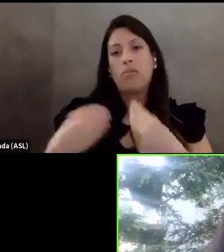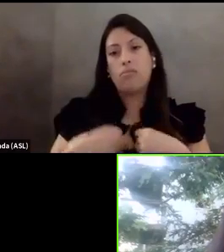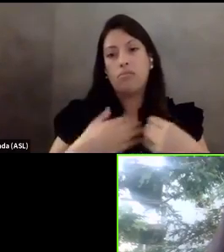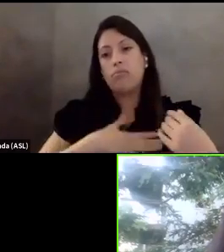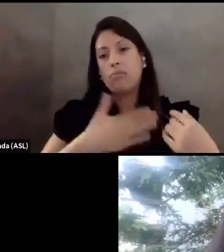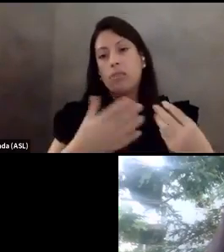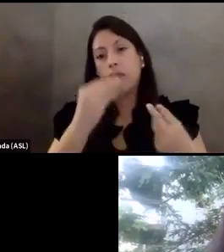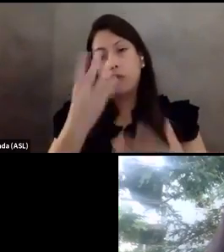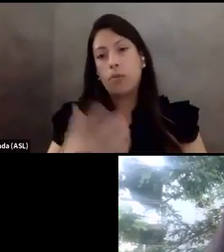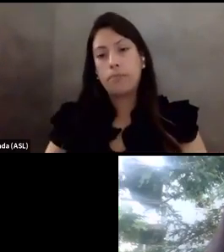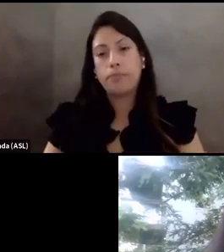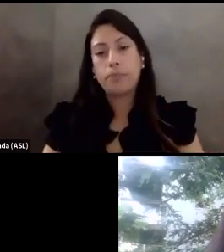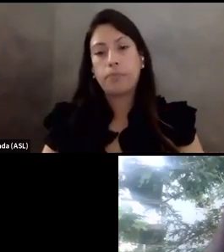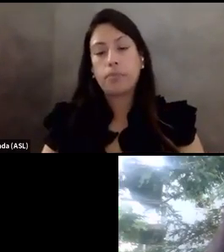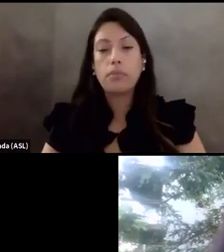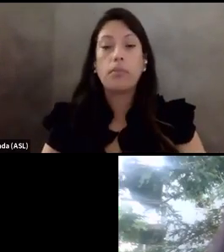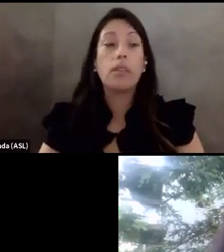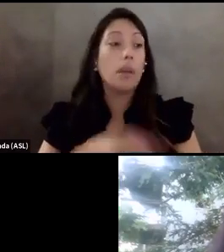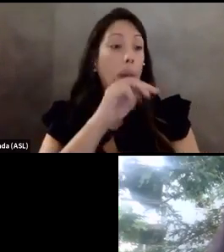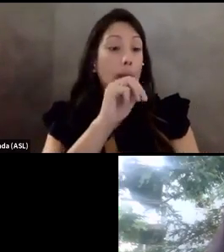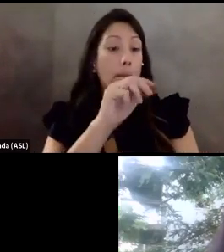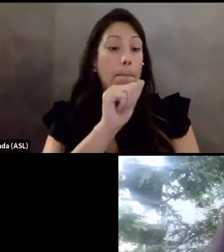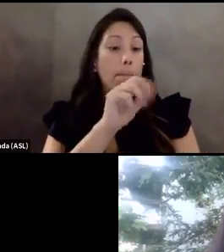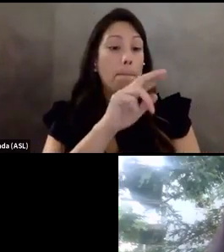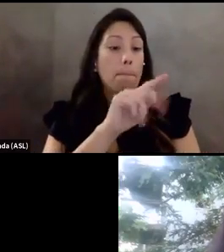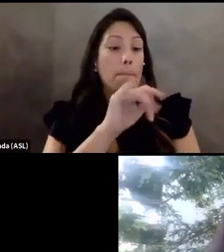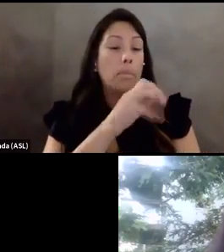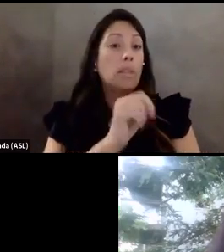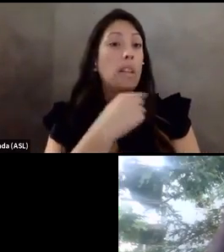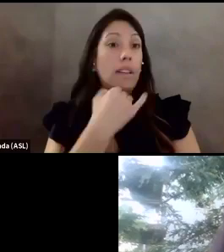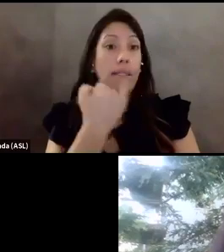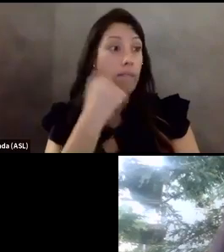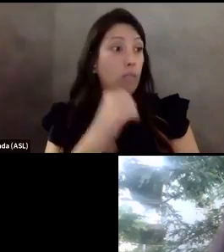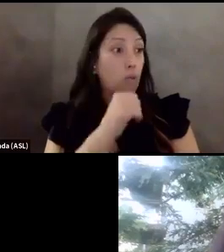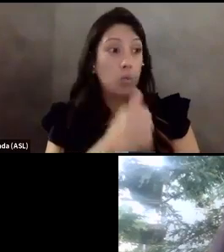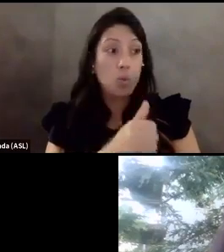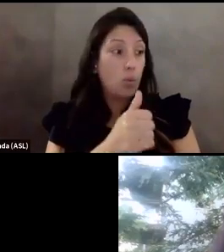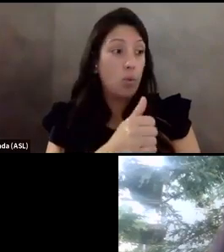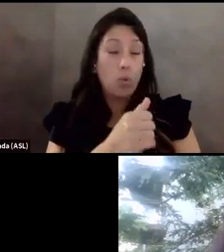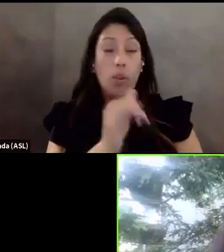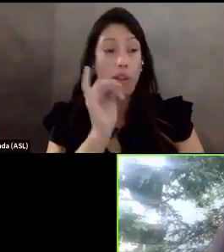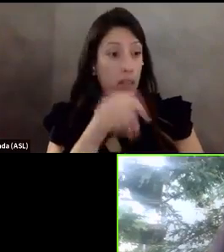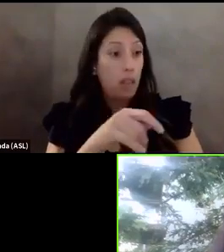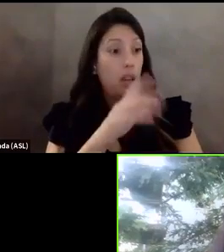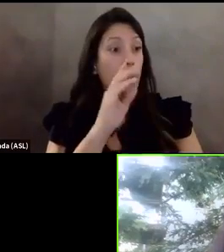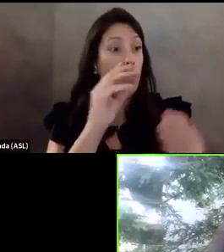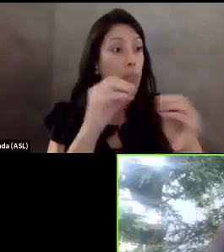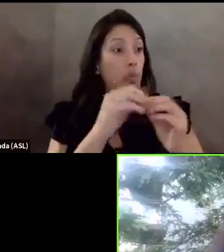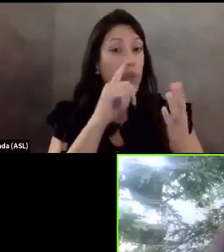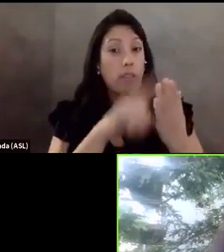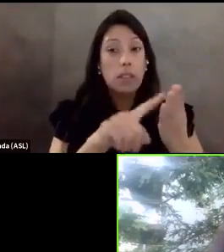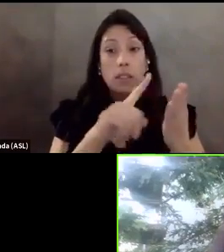And if they don't, does that fall into the under investigation category? I don't know. Kate, do you know whether they're